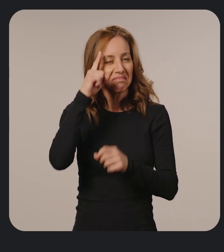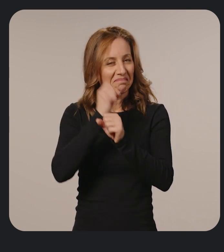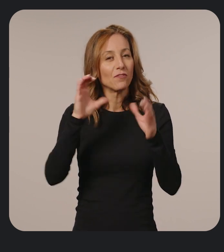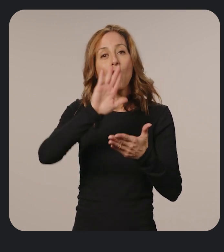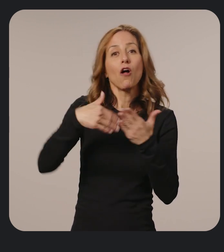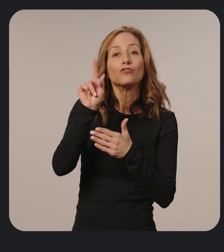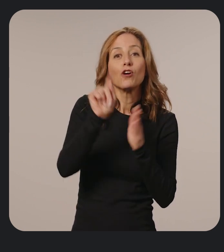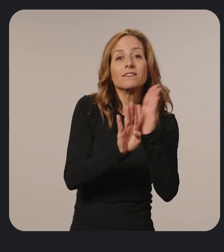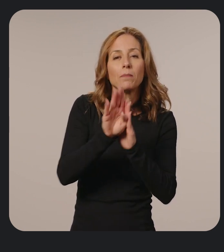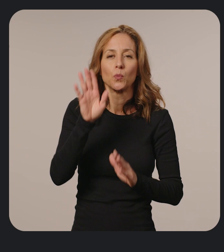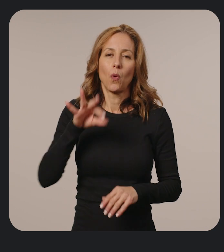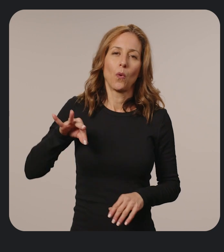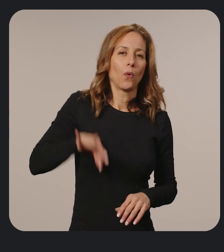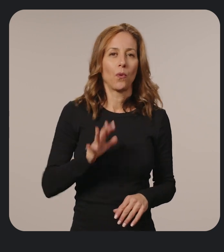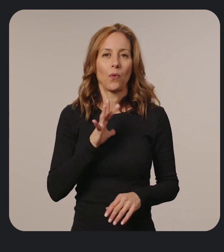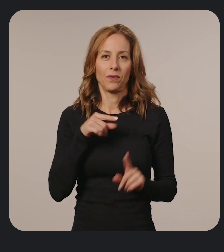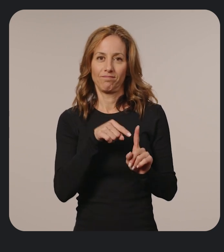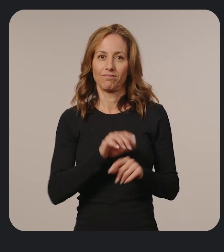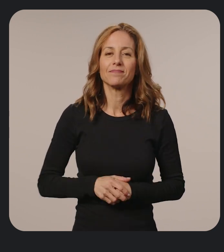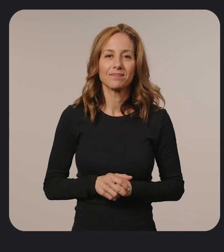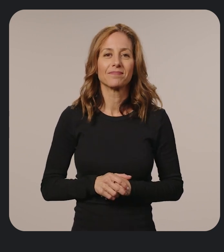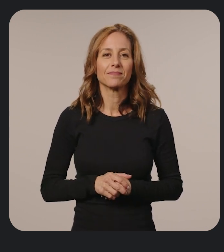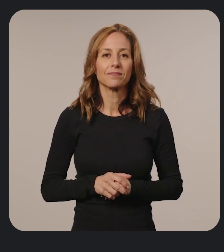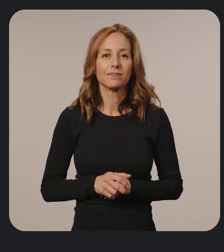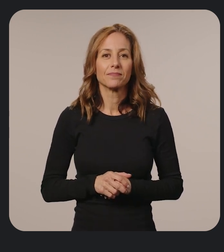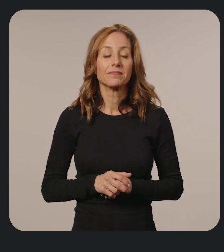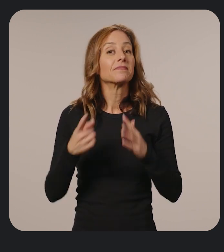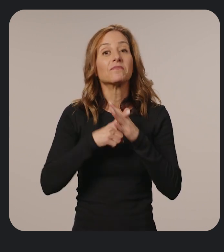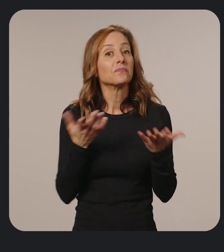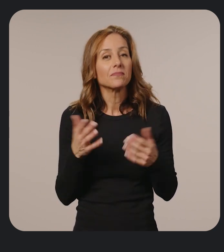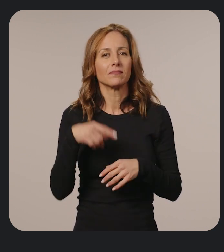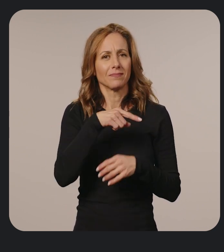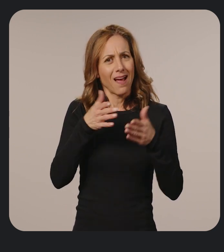We think that all Dart developers will instantly benefit from this feature.